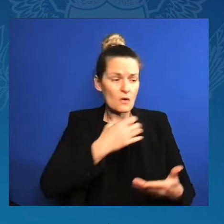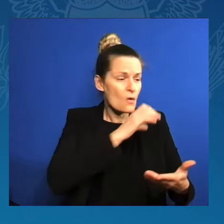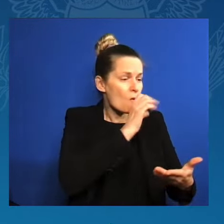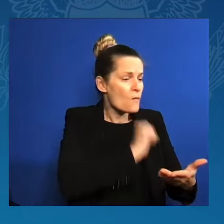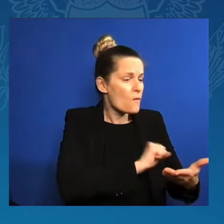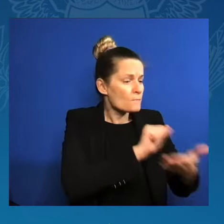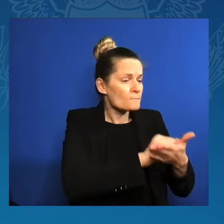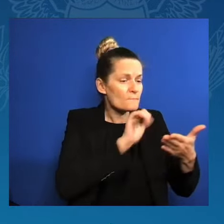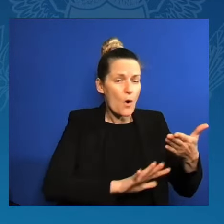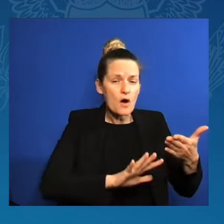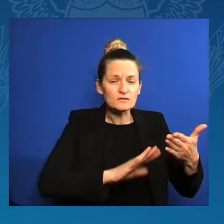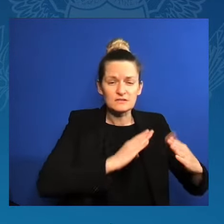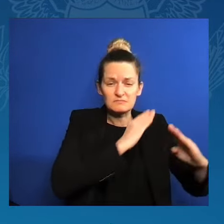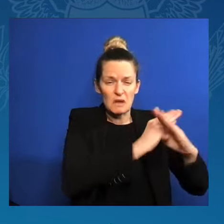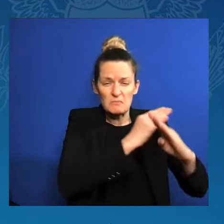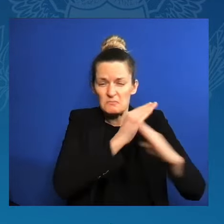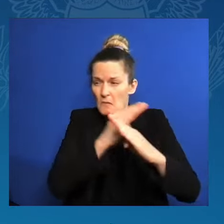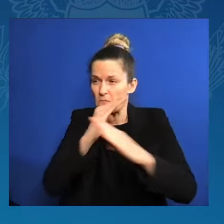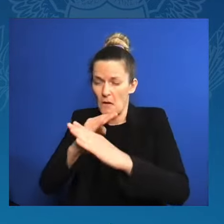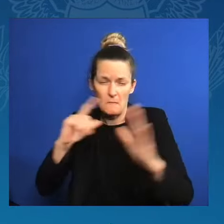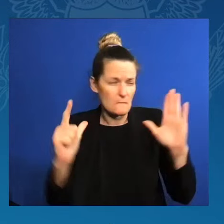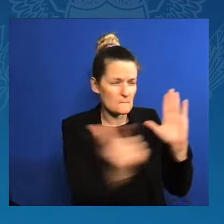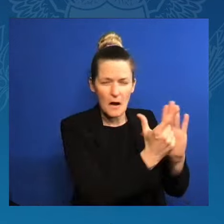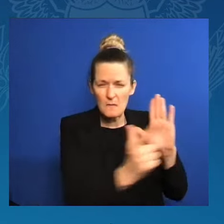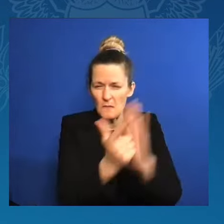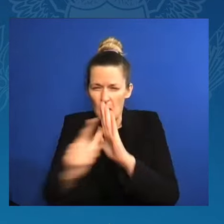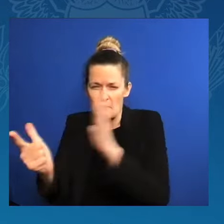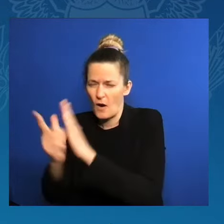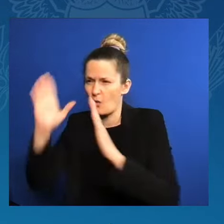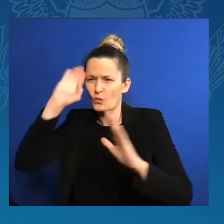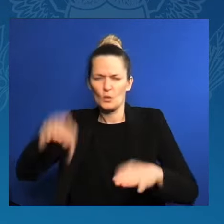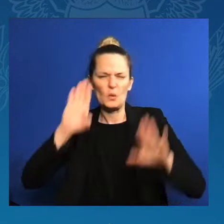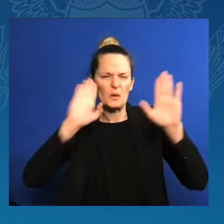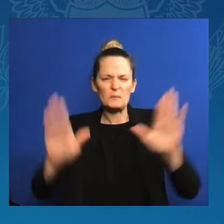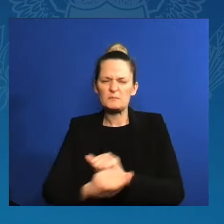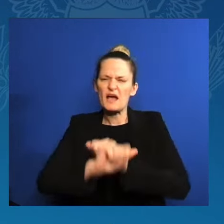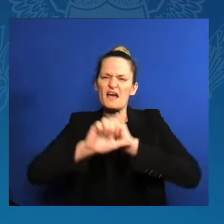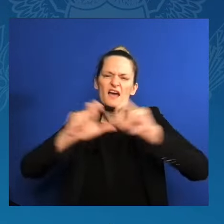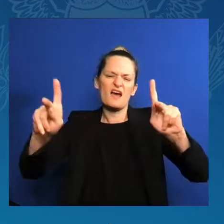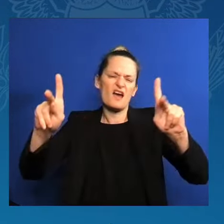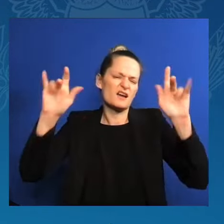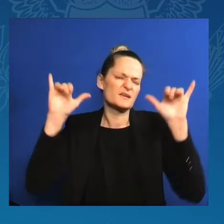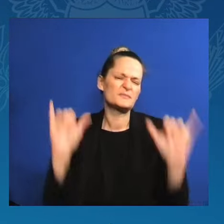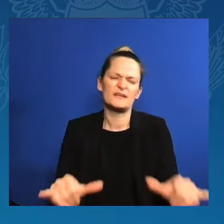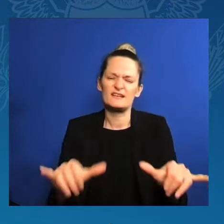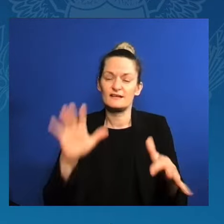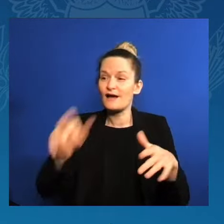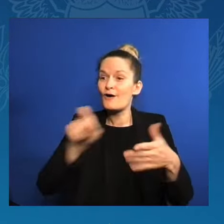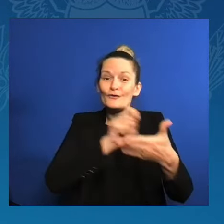Now check this out. 1849 -- 1849 -- before women had the right to vote.